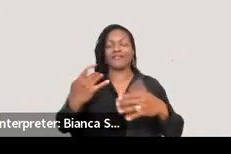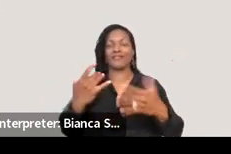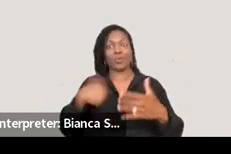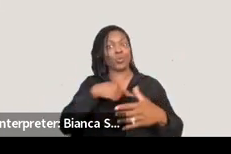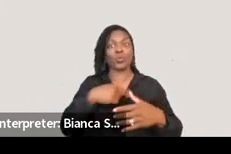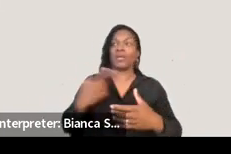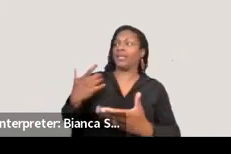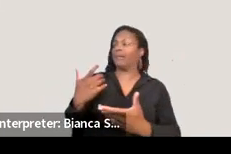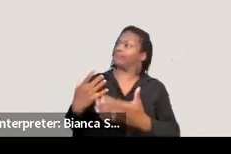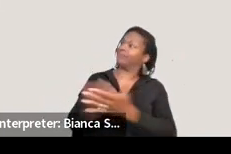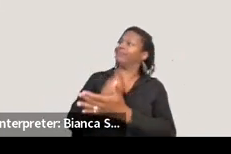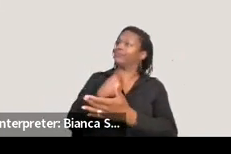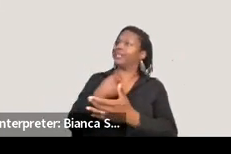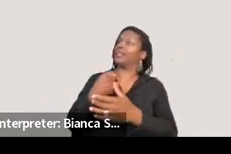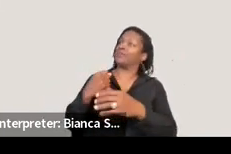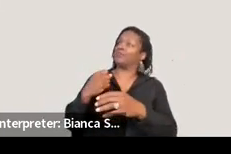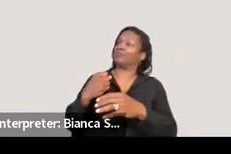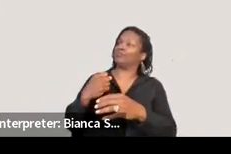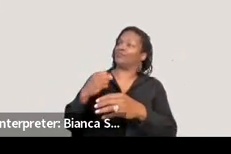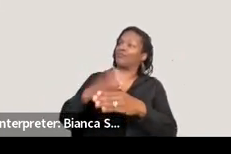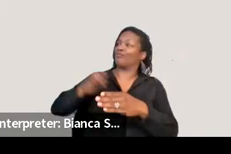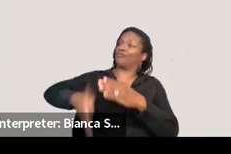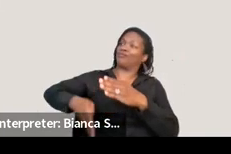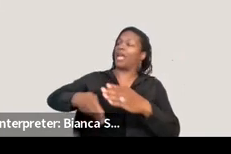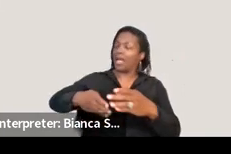But they had a whole plan in place and then I learned, okay, this actually works. You know, we could see what we were working towards.